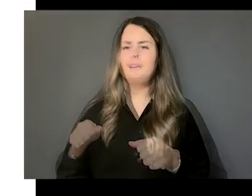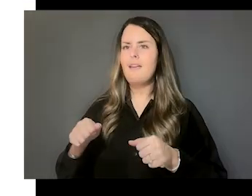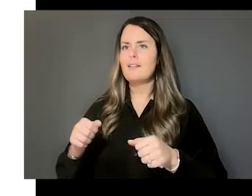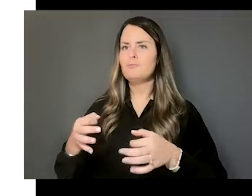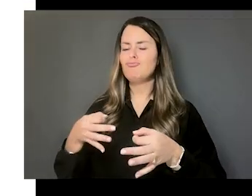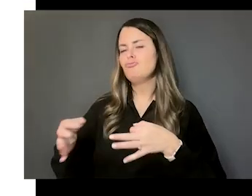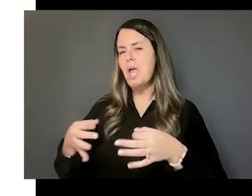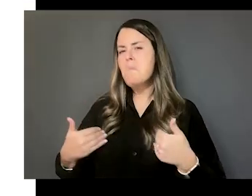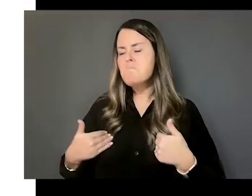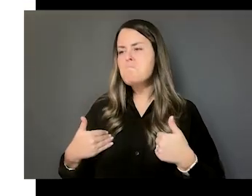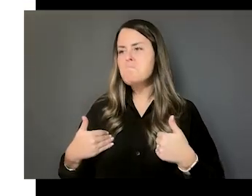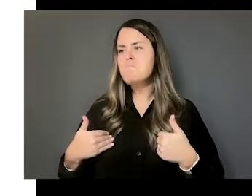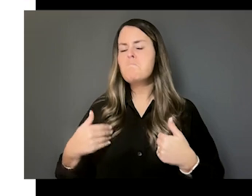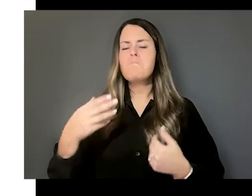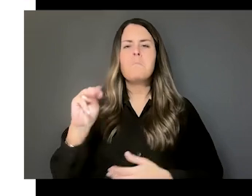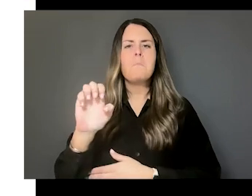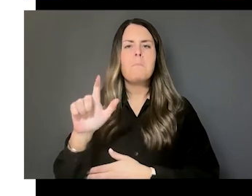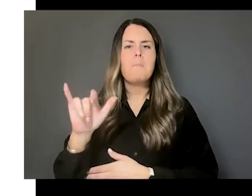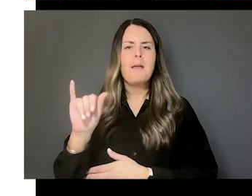We sort of took a journey in Syracuse